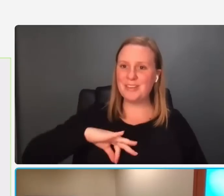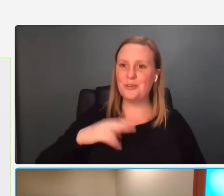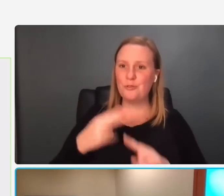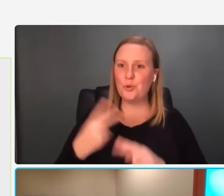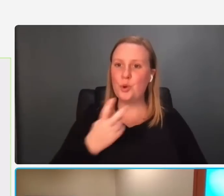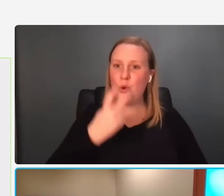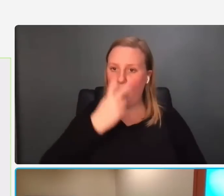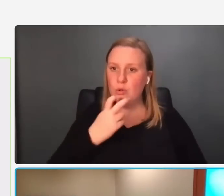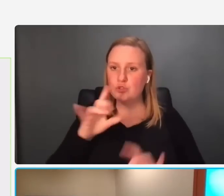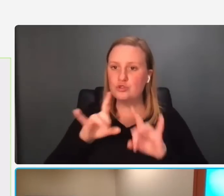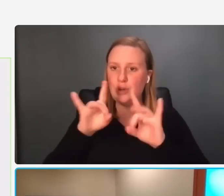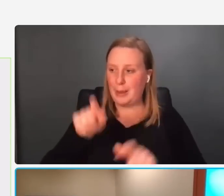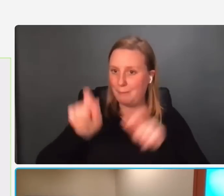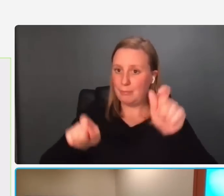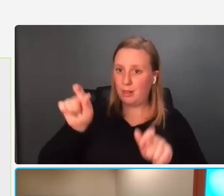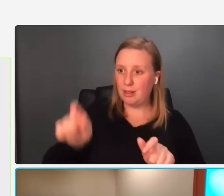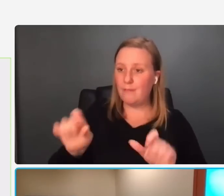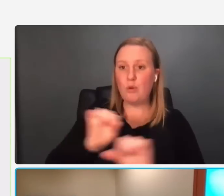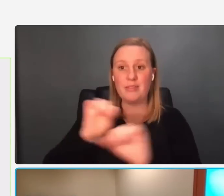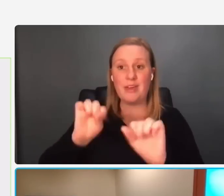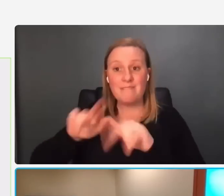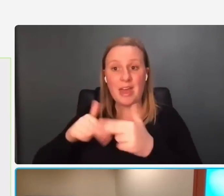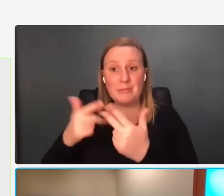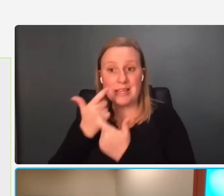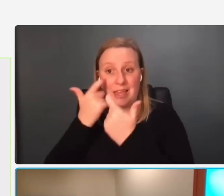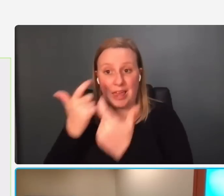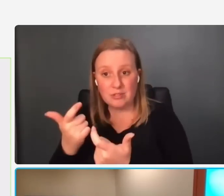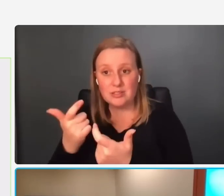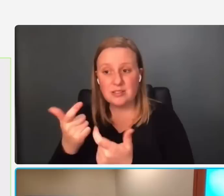their families and carers and support networks, that they will feel better supported and